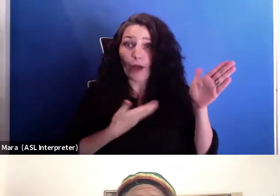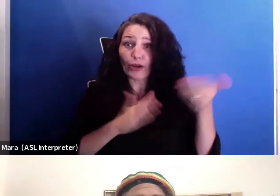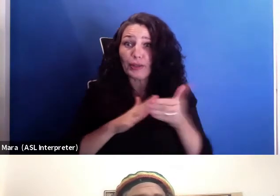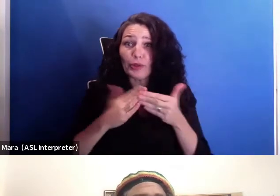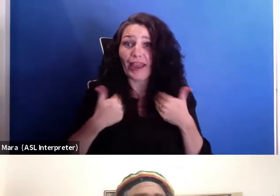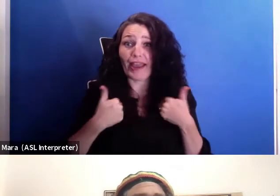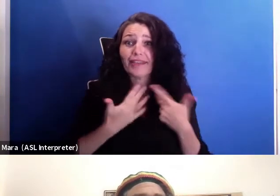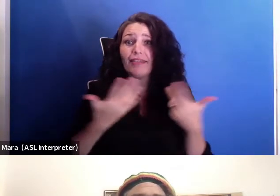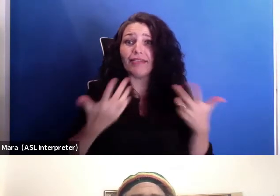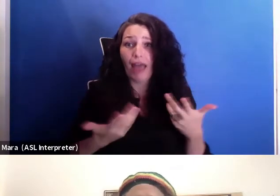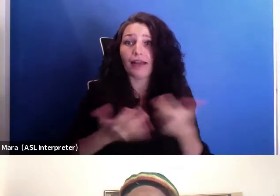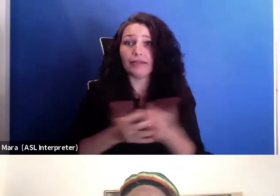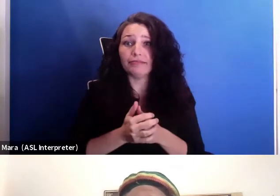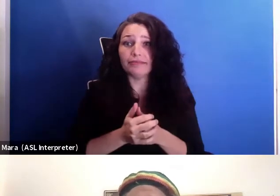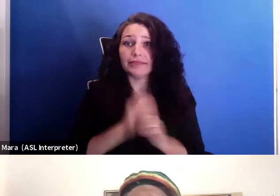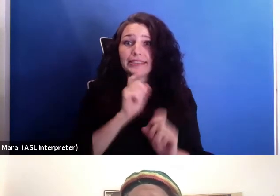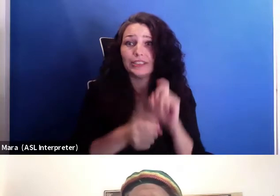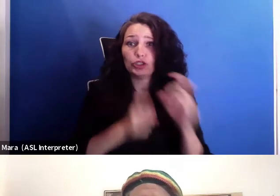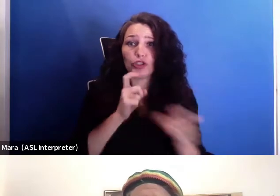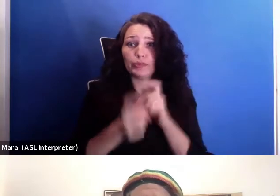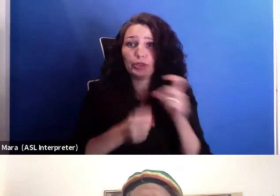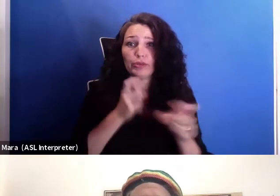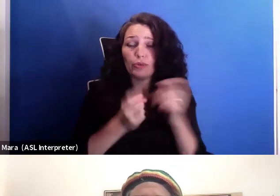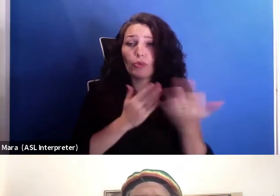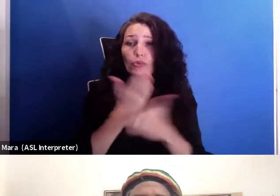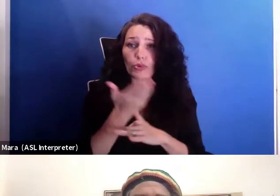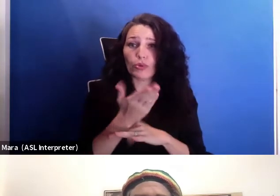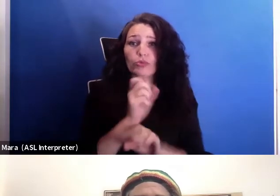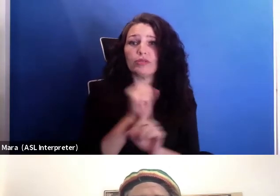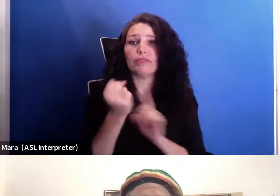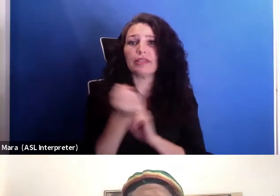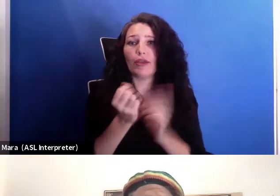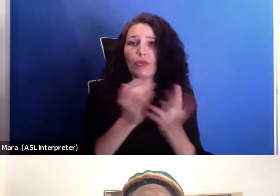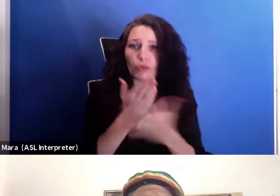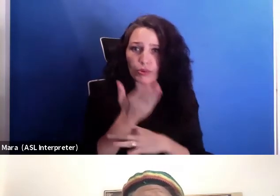And it wasn't just like helping us, it was like our voices need to be seen.